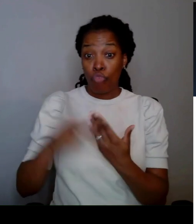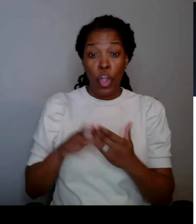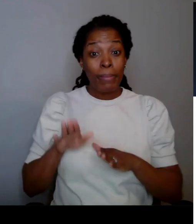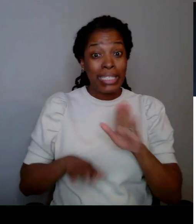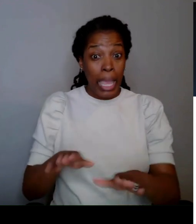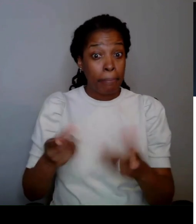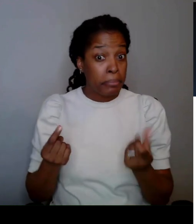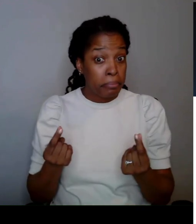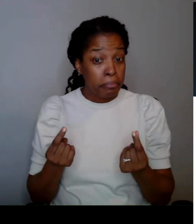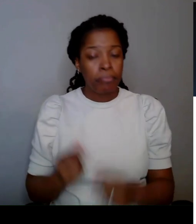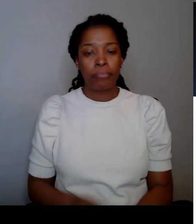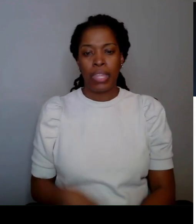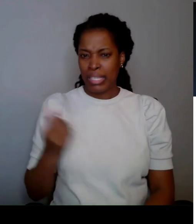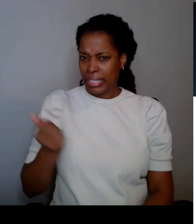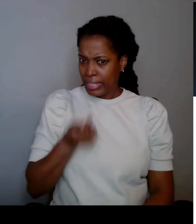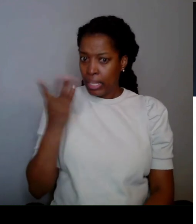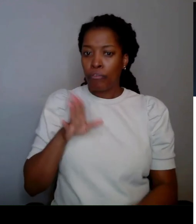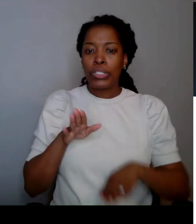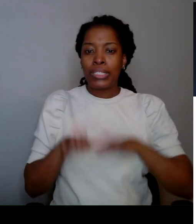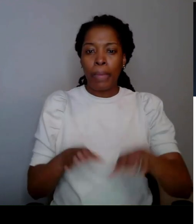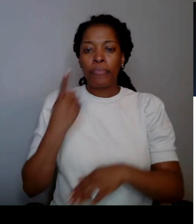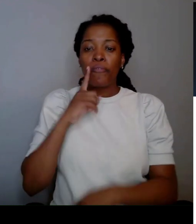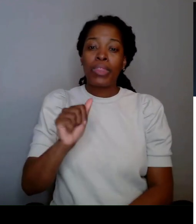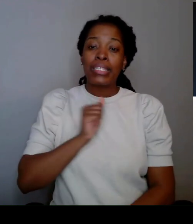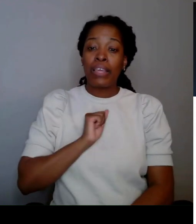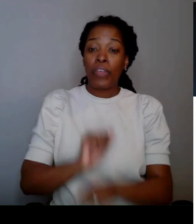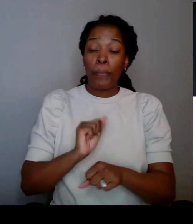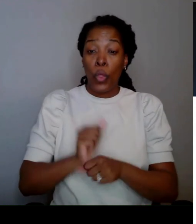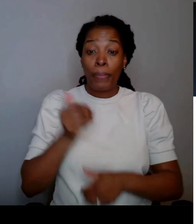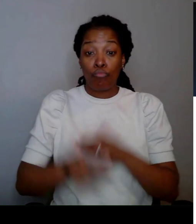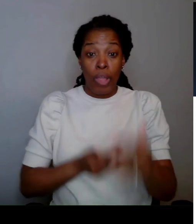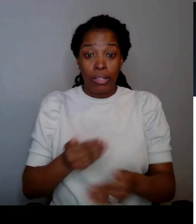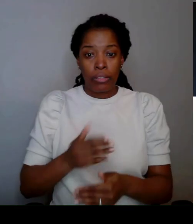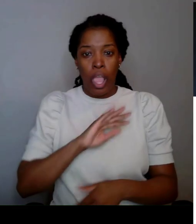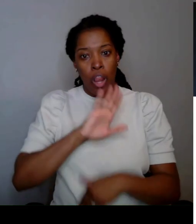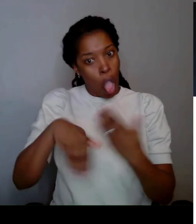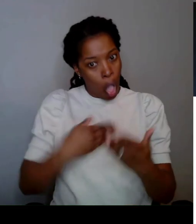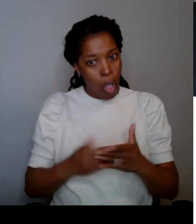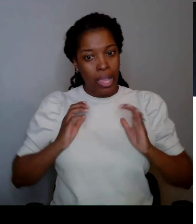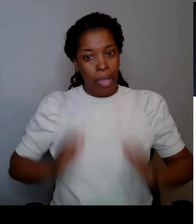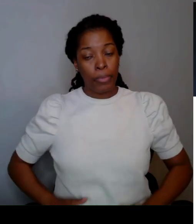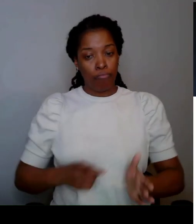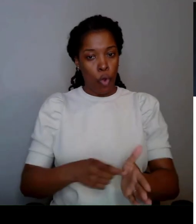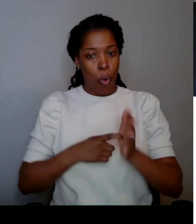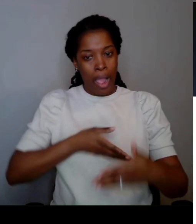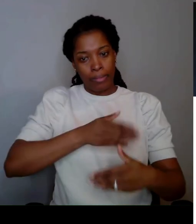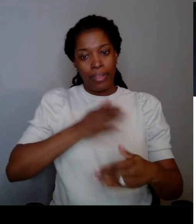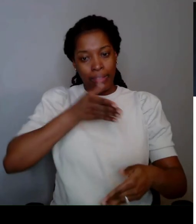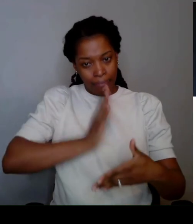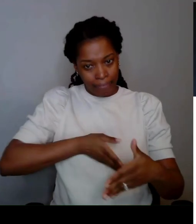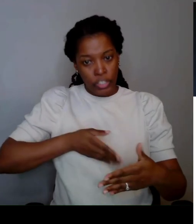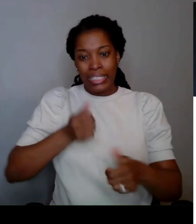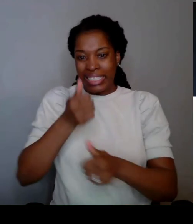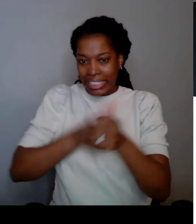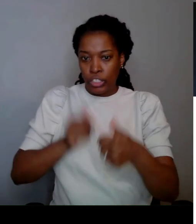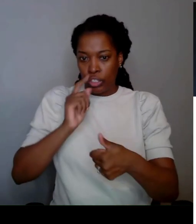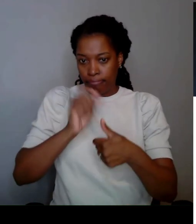process and all customers are required to complete each step. Those steps include exploration and assessment,